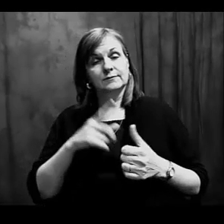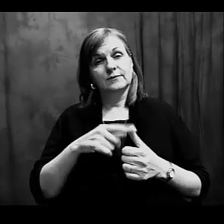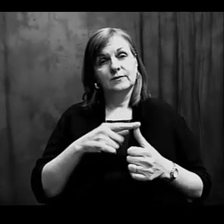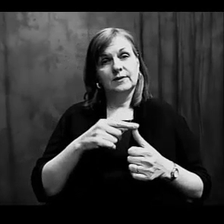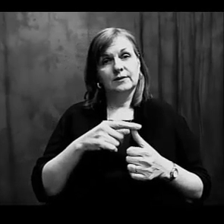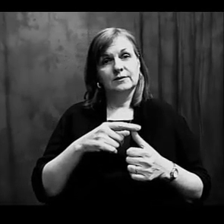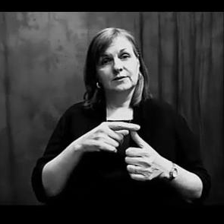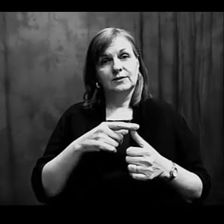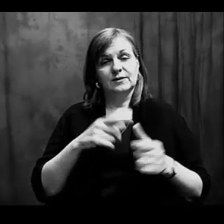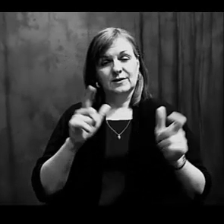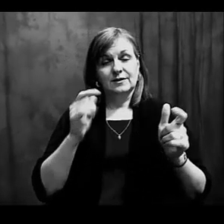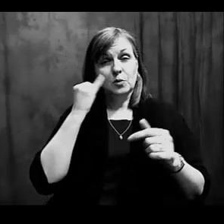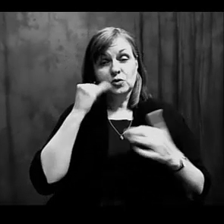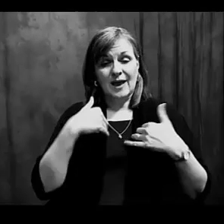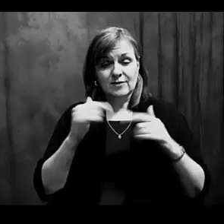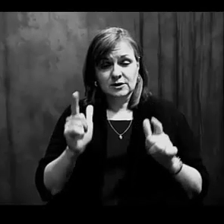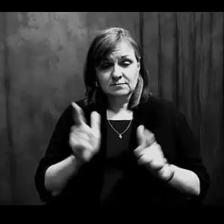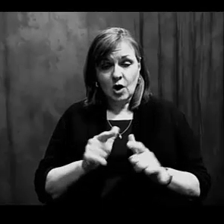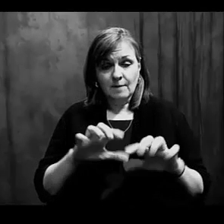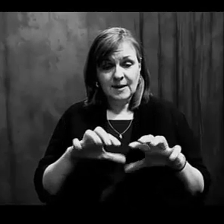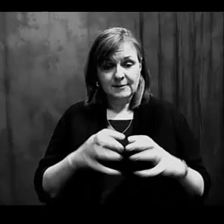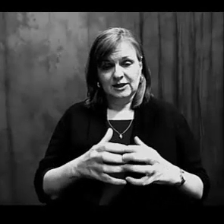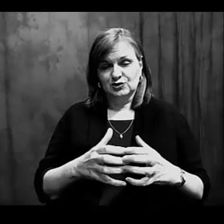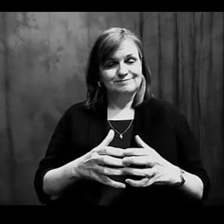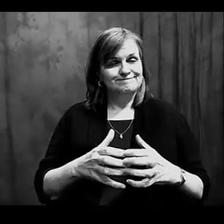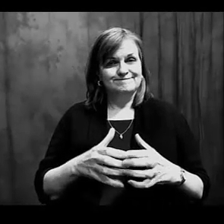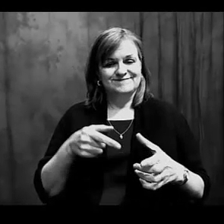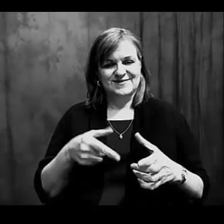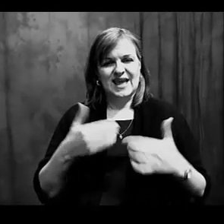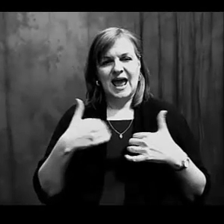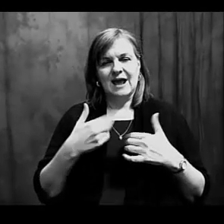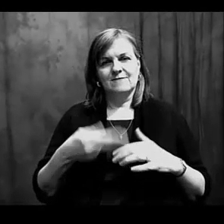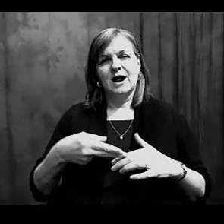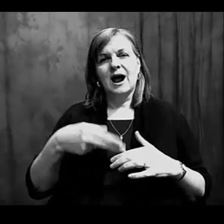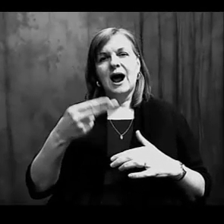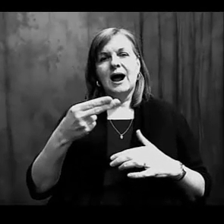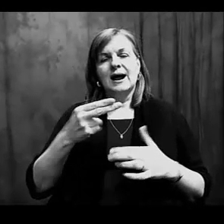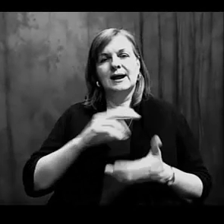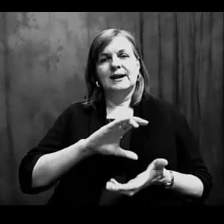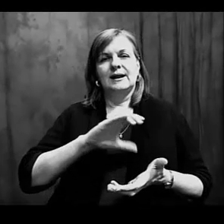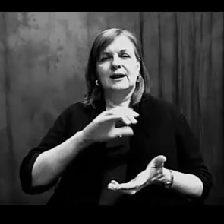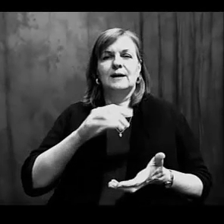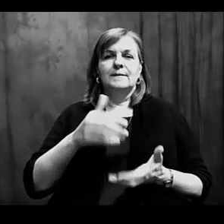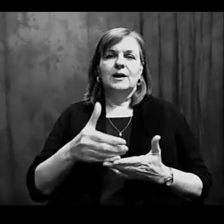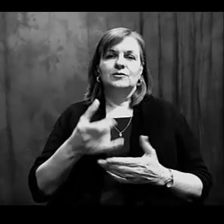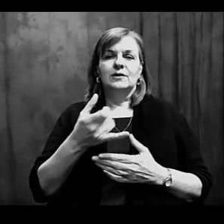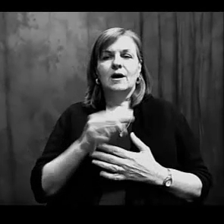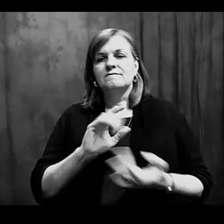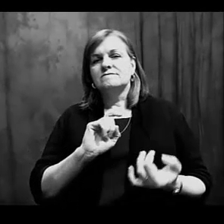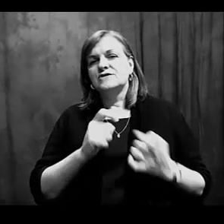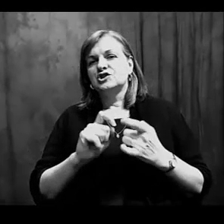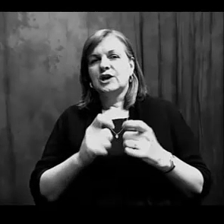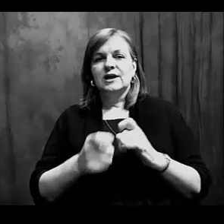small populations small populations have high levels